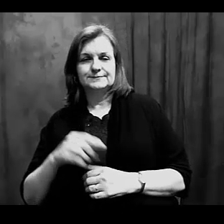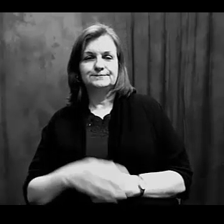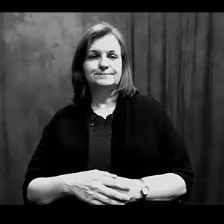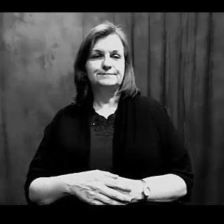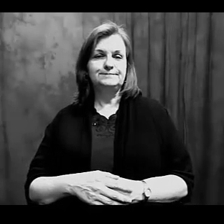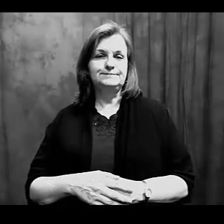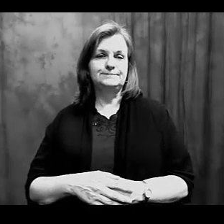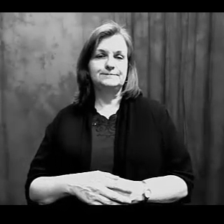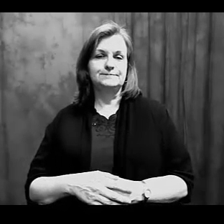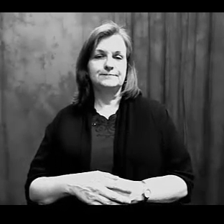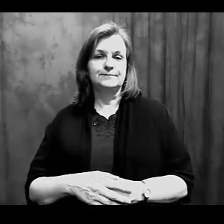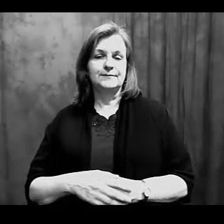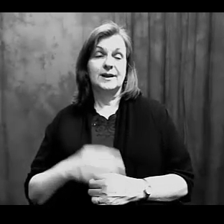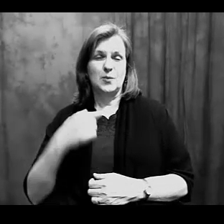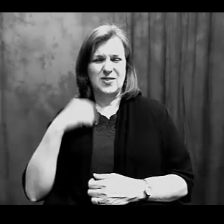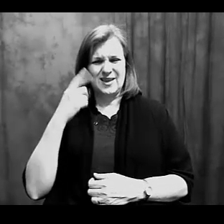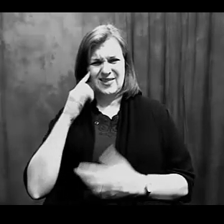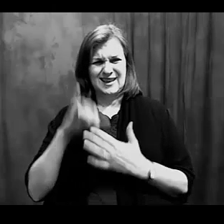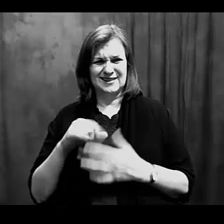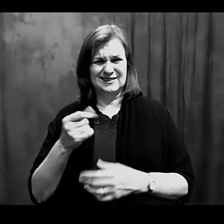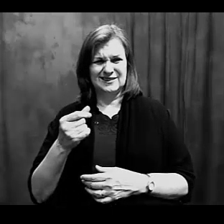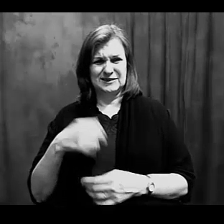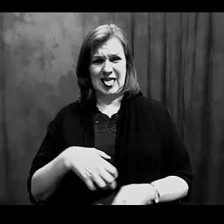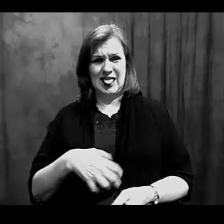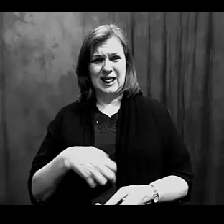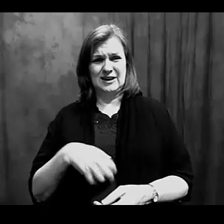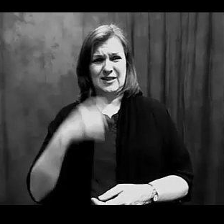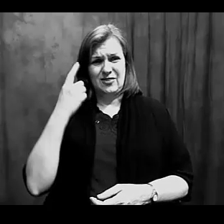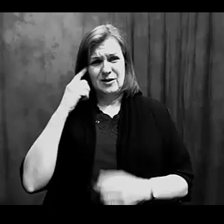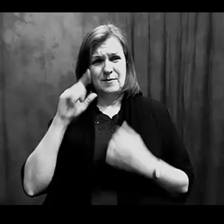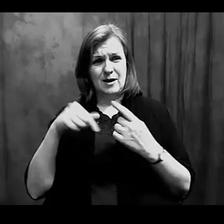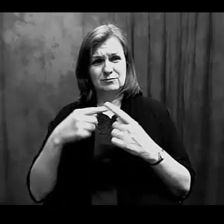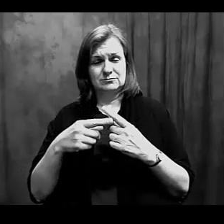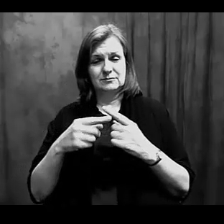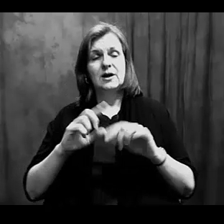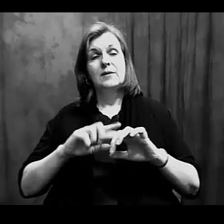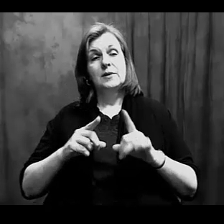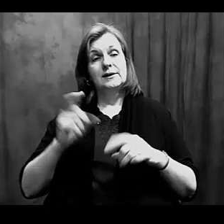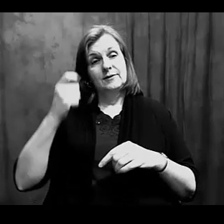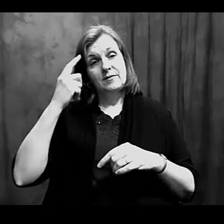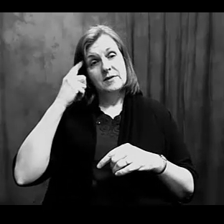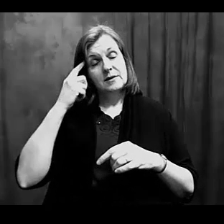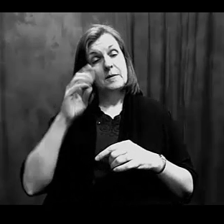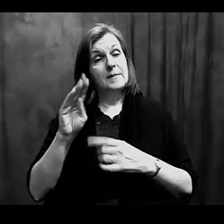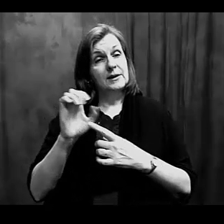and you never will have more human cells than bacteria in your body while we look at this is kind of being yucky we also have to